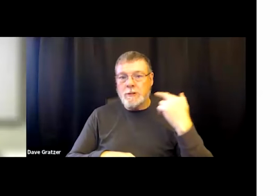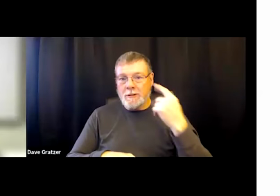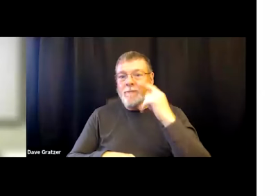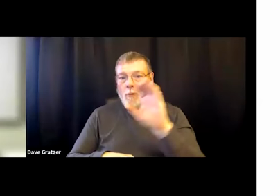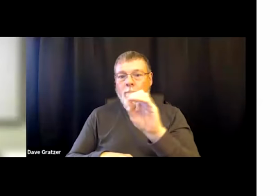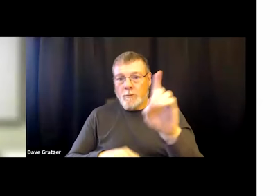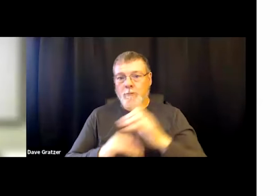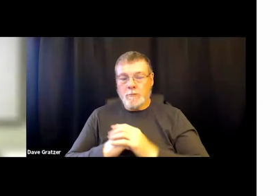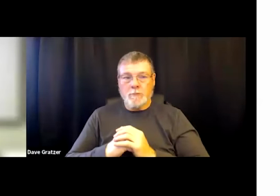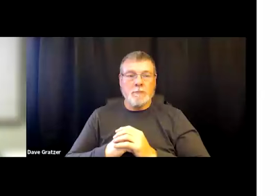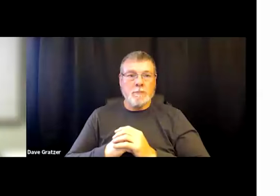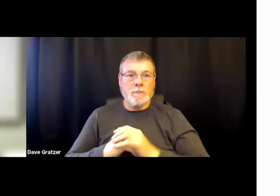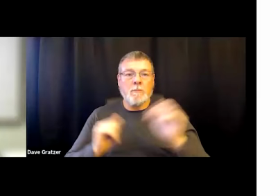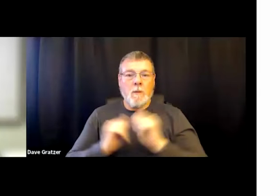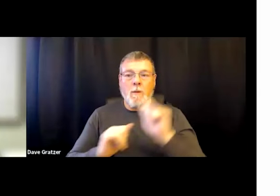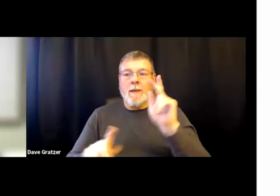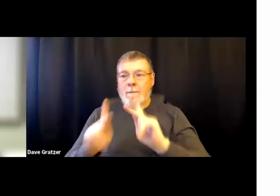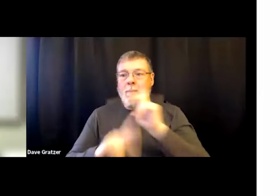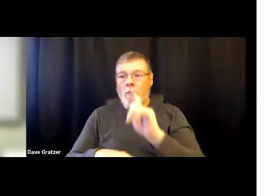among people with opioid use disorders.